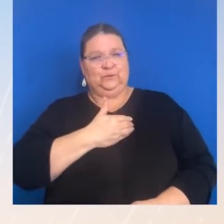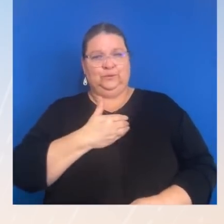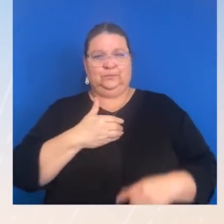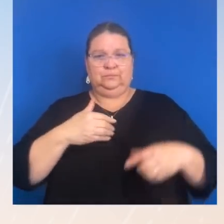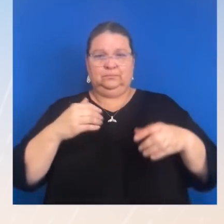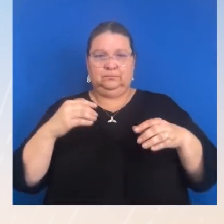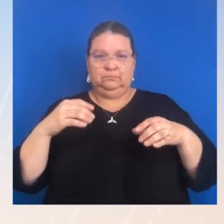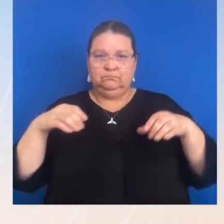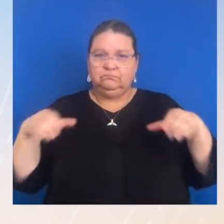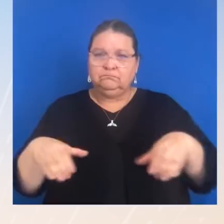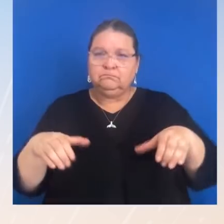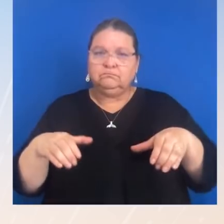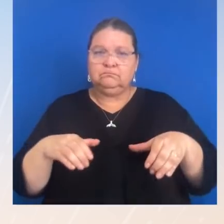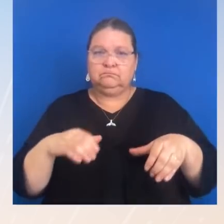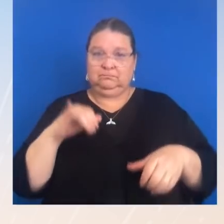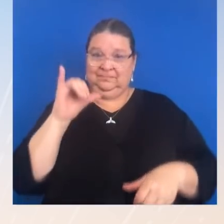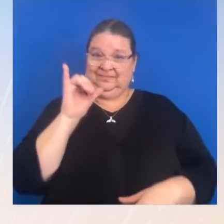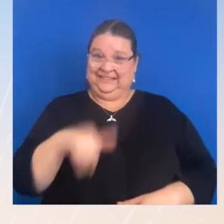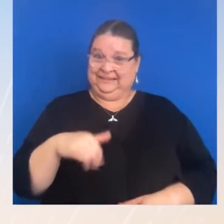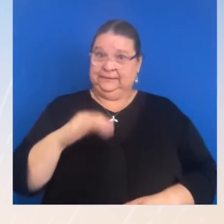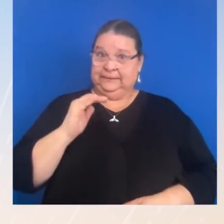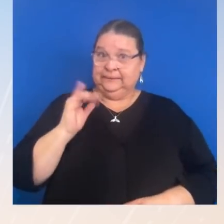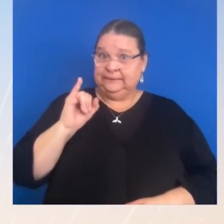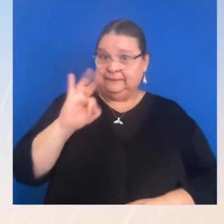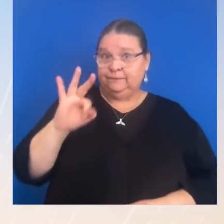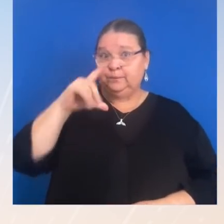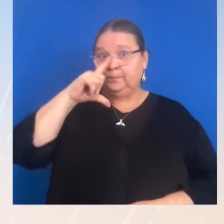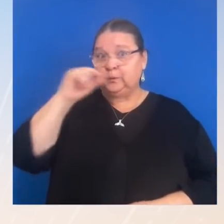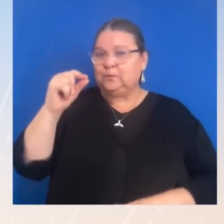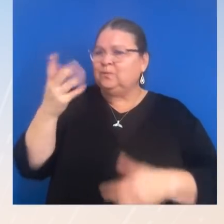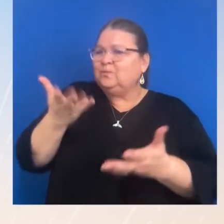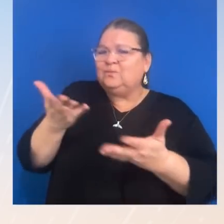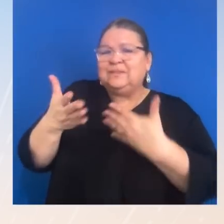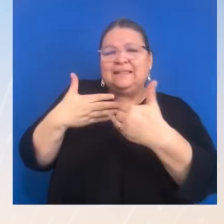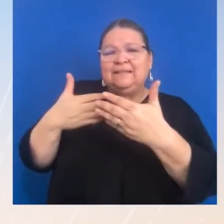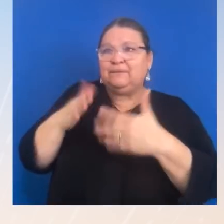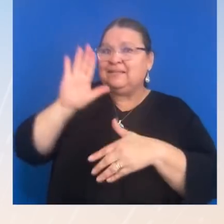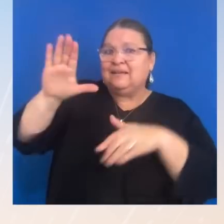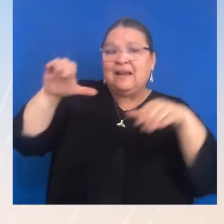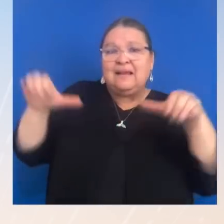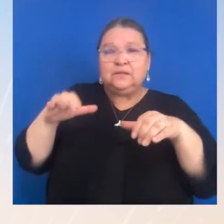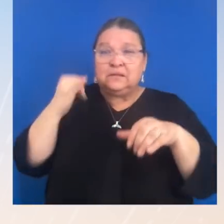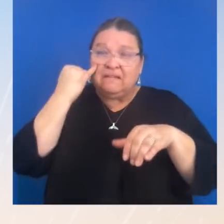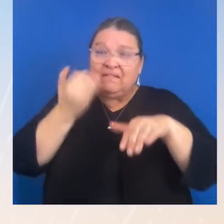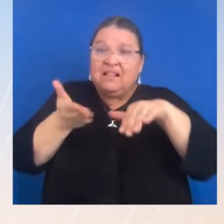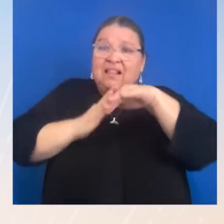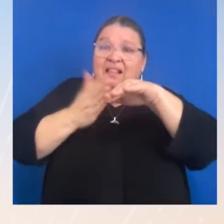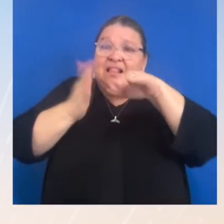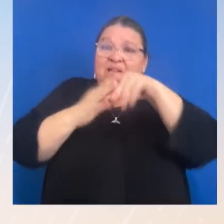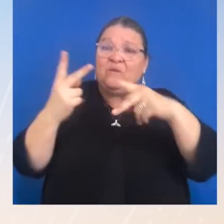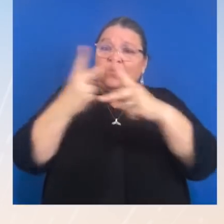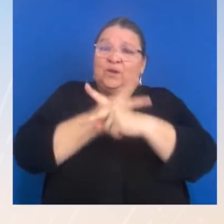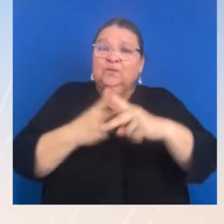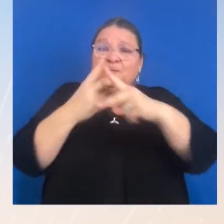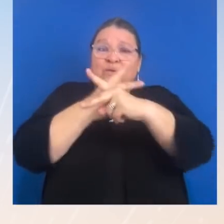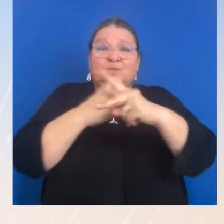for every escalatory step that is taken by President Putin and the Russian government. The Press: So let me follow on this very quickly. As it relates to the MiGs, you guys have said you closed the door